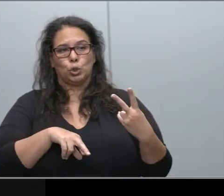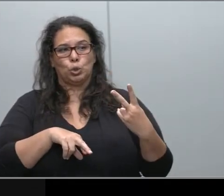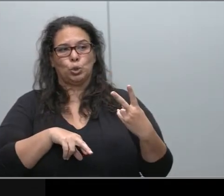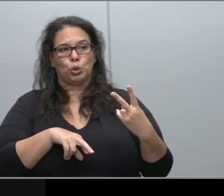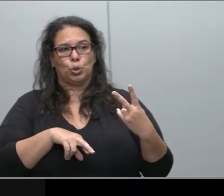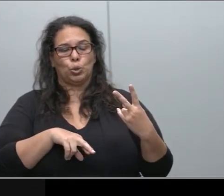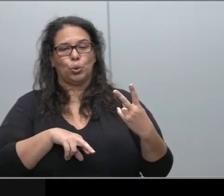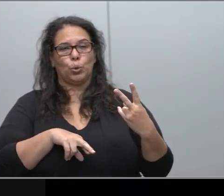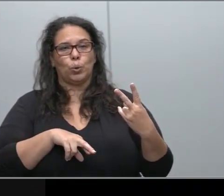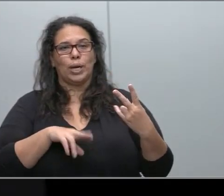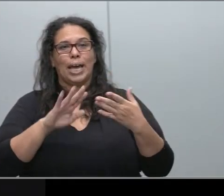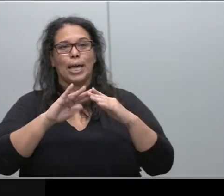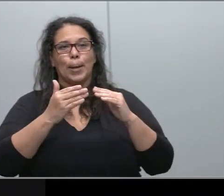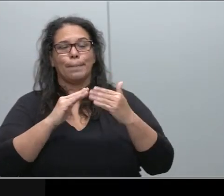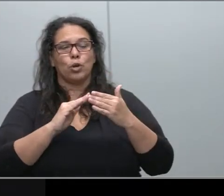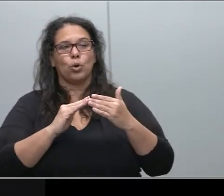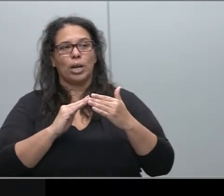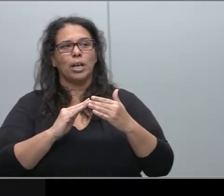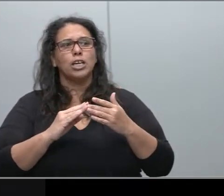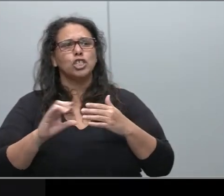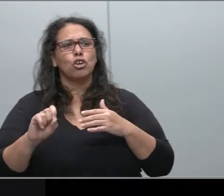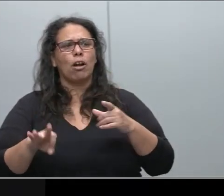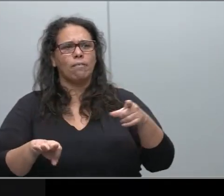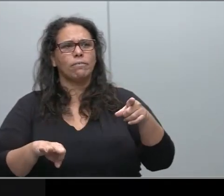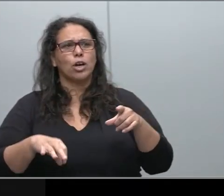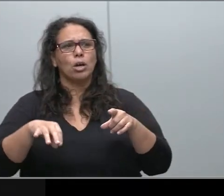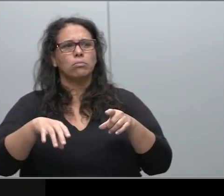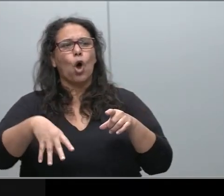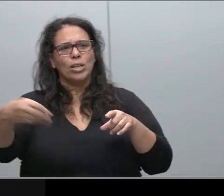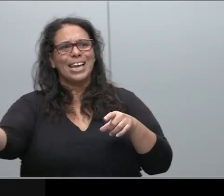collaboration between the offices of Dr. Simon,